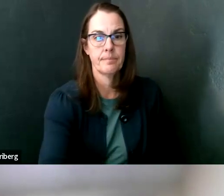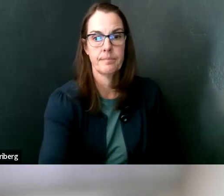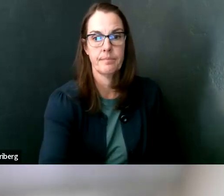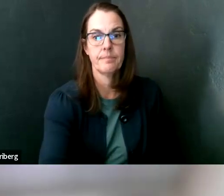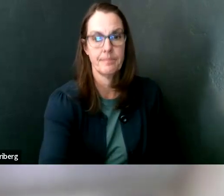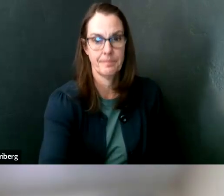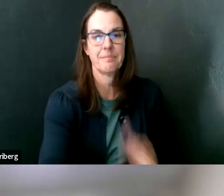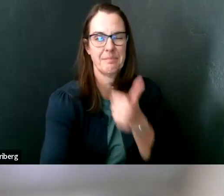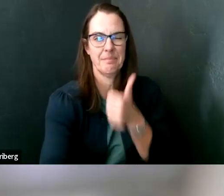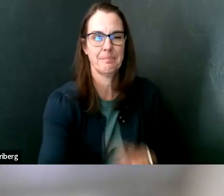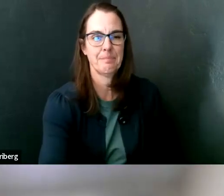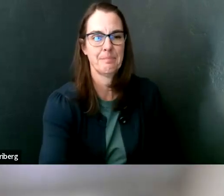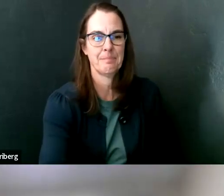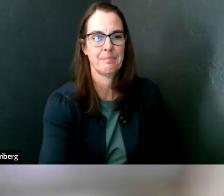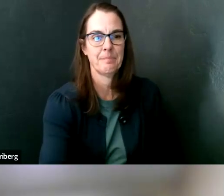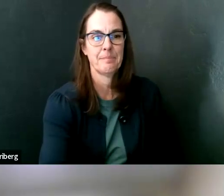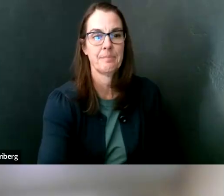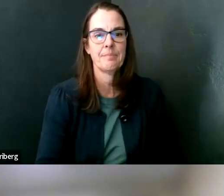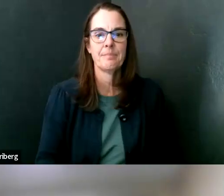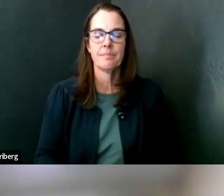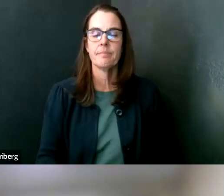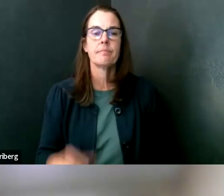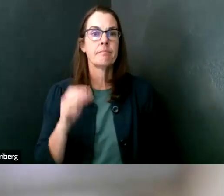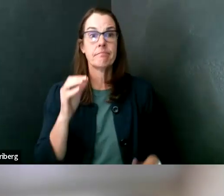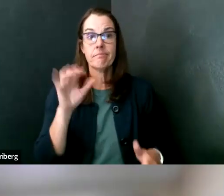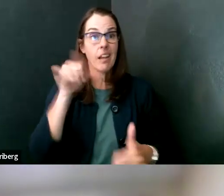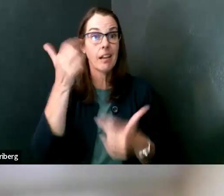Is there anyone who has something they'd like to share but maybe been thinking about it for